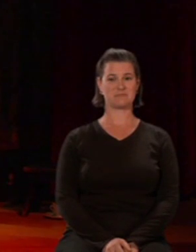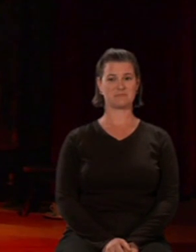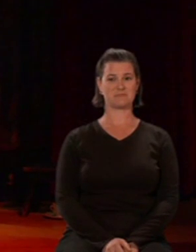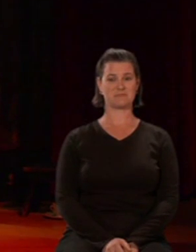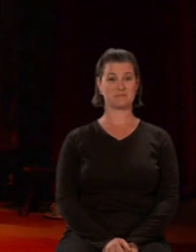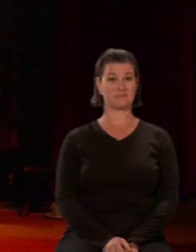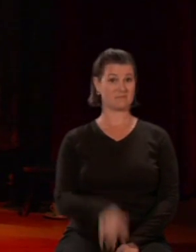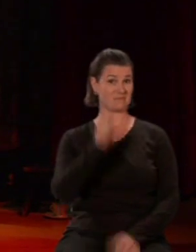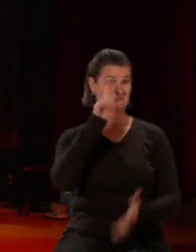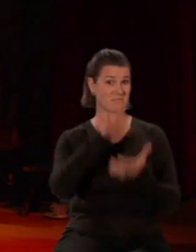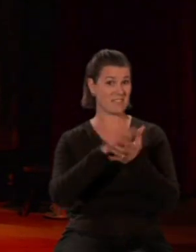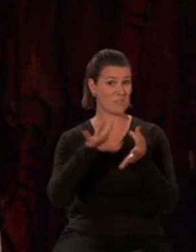Do you believe in ghosts?